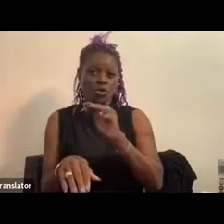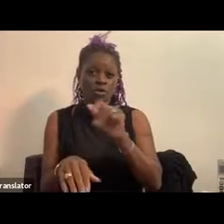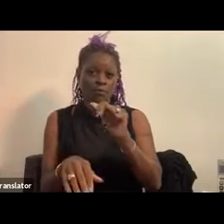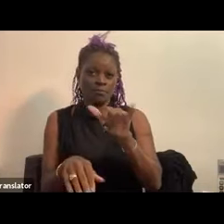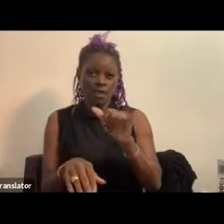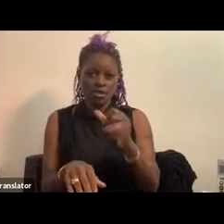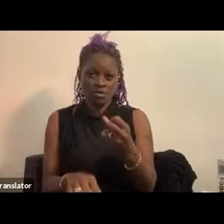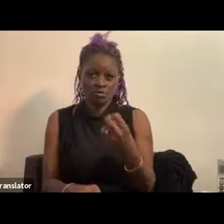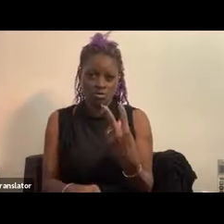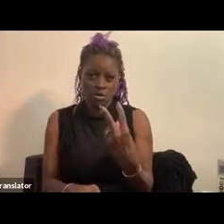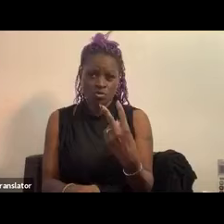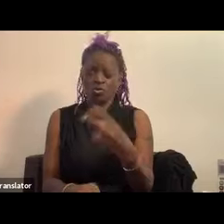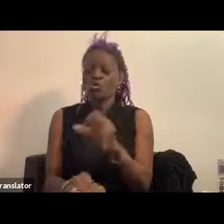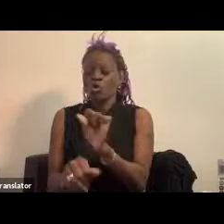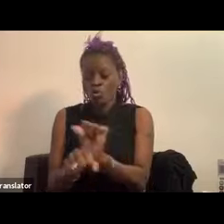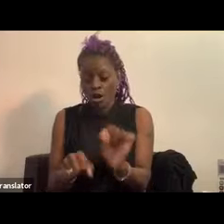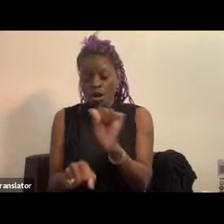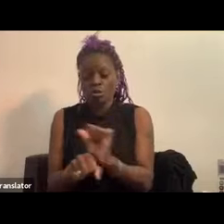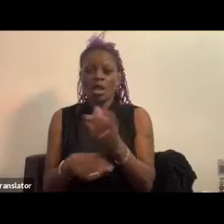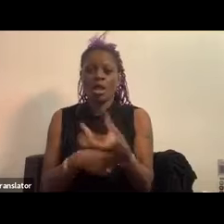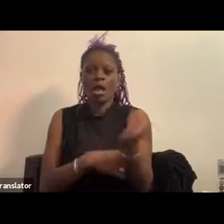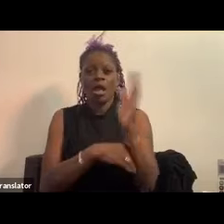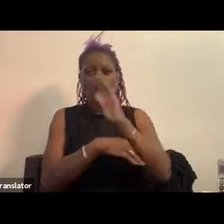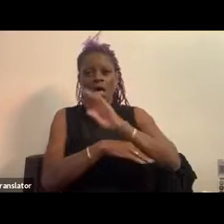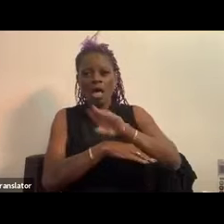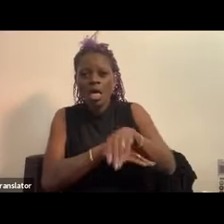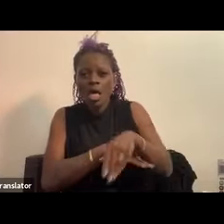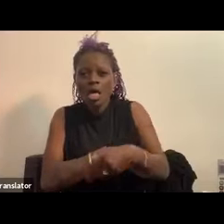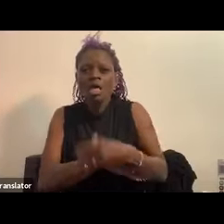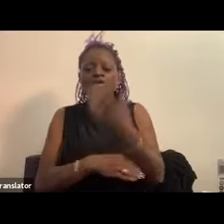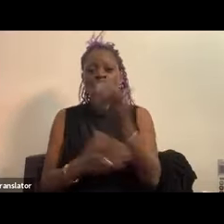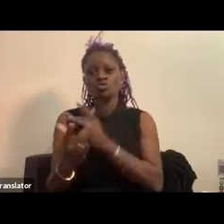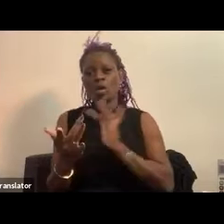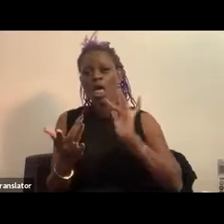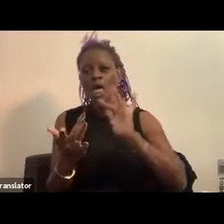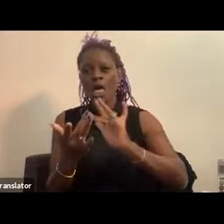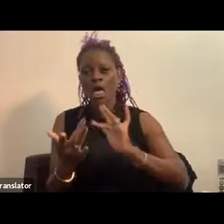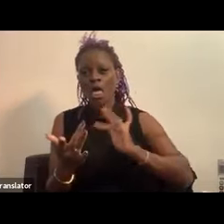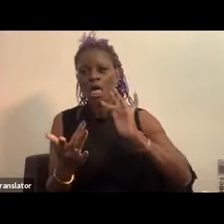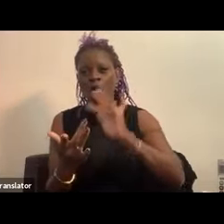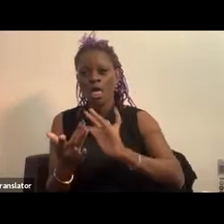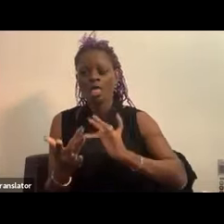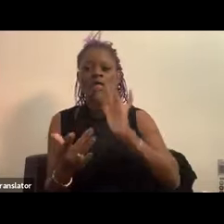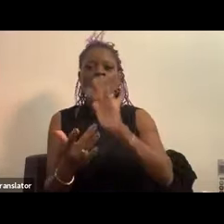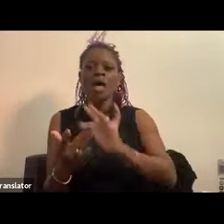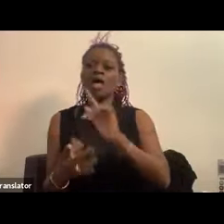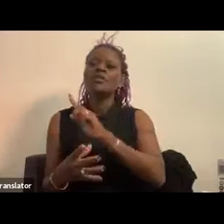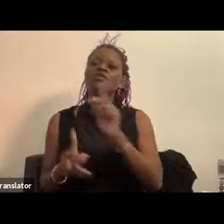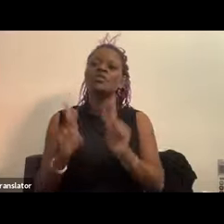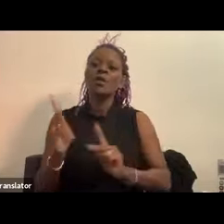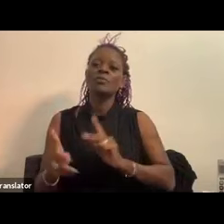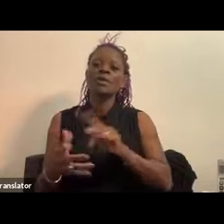We're working tirelessly to reach out to those who have not been vaccinated. The vaccines are safe and they're effective.